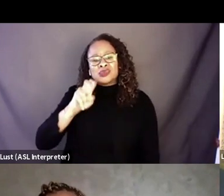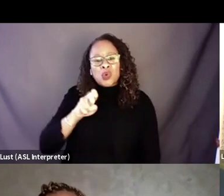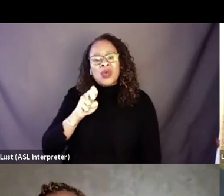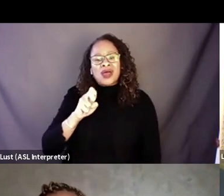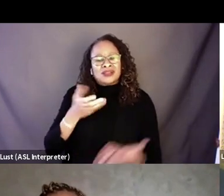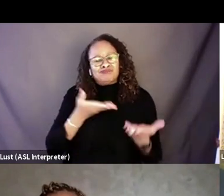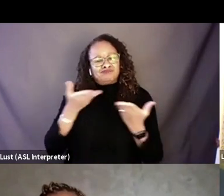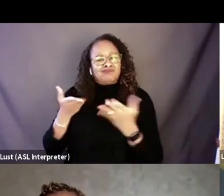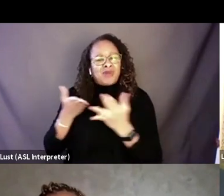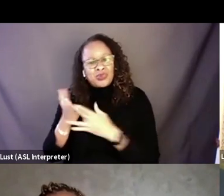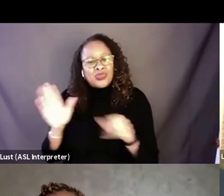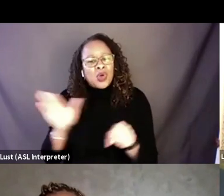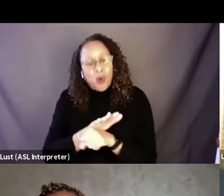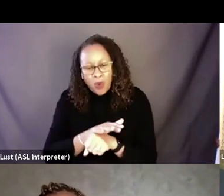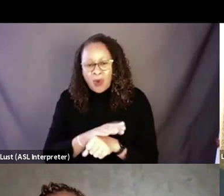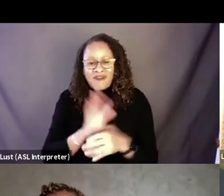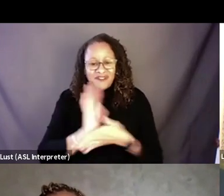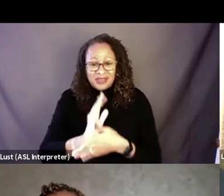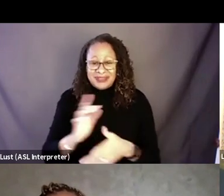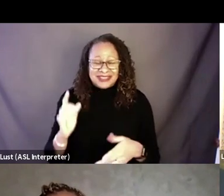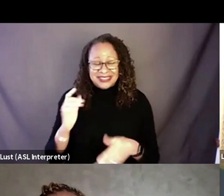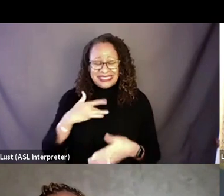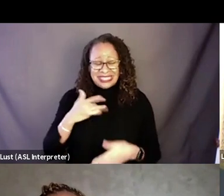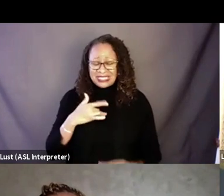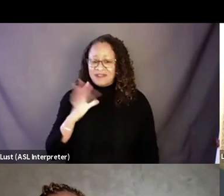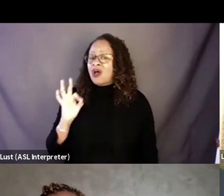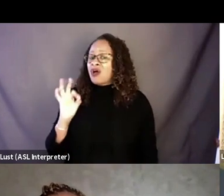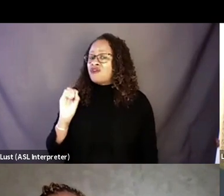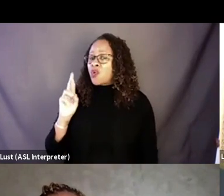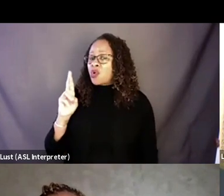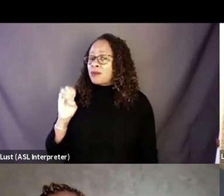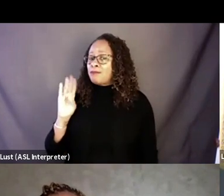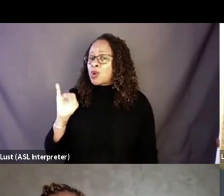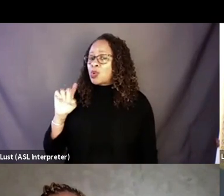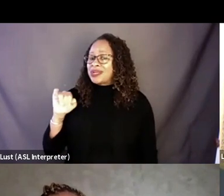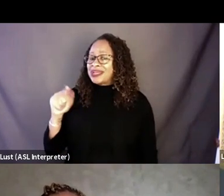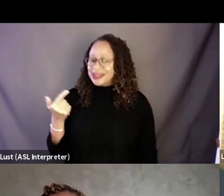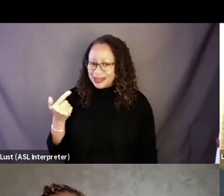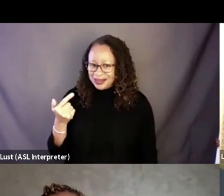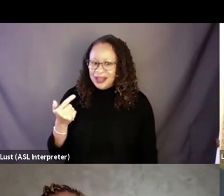There was a sense of foreboding that I think that beginning established.